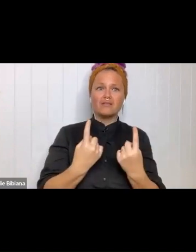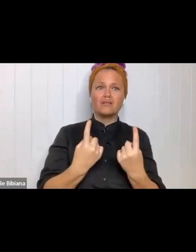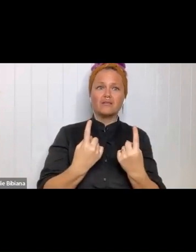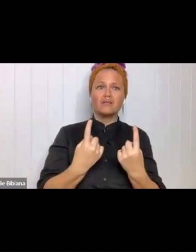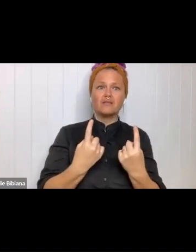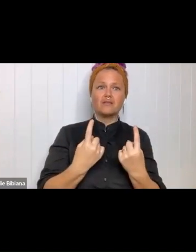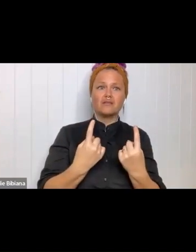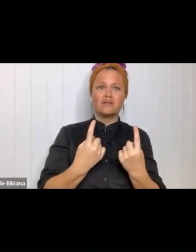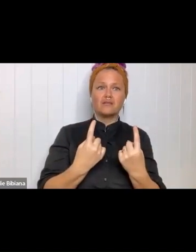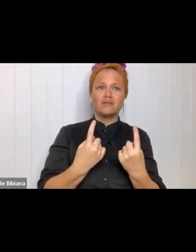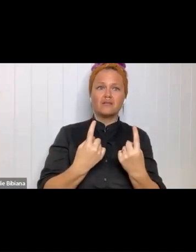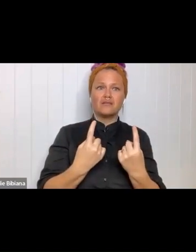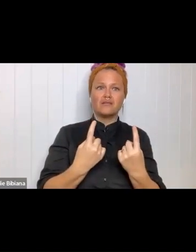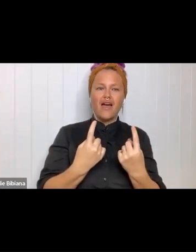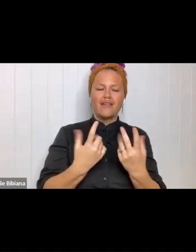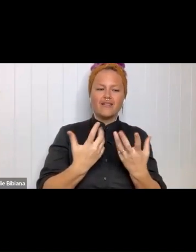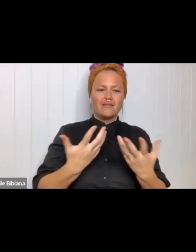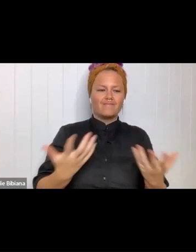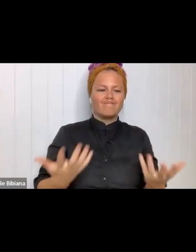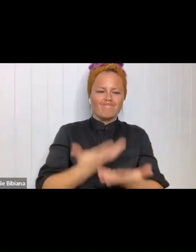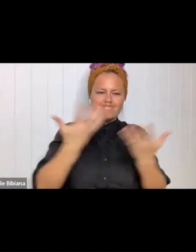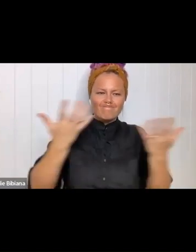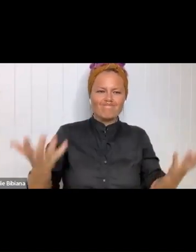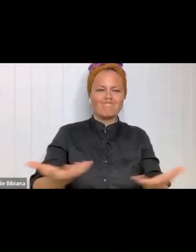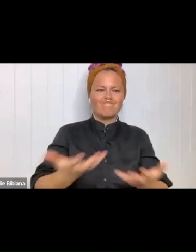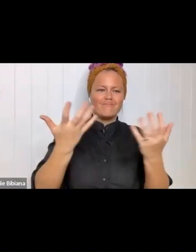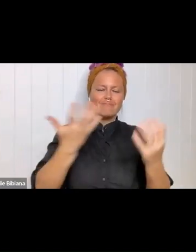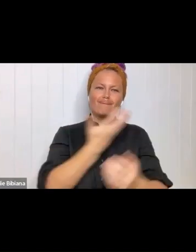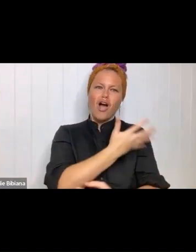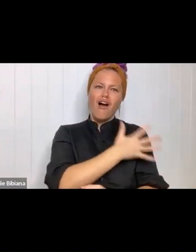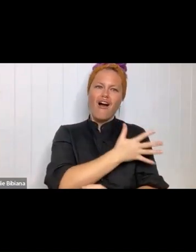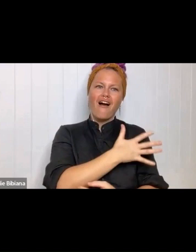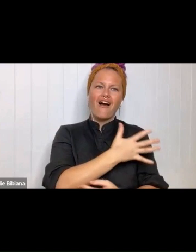building the pride and the I suppose the disability knowledge